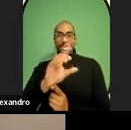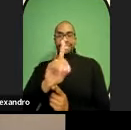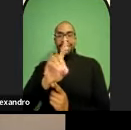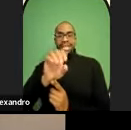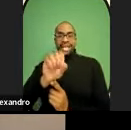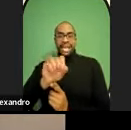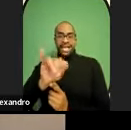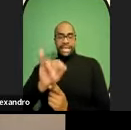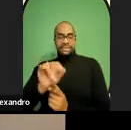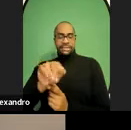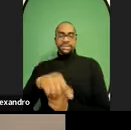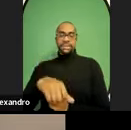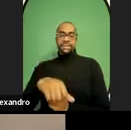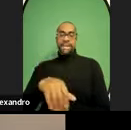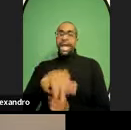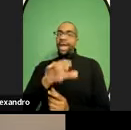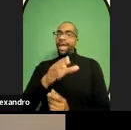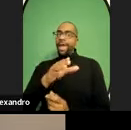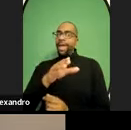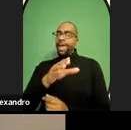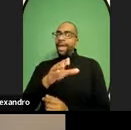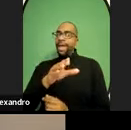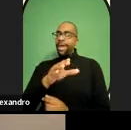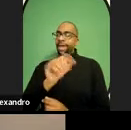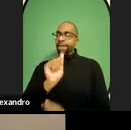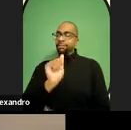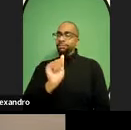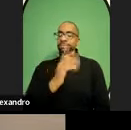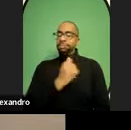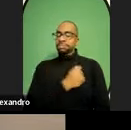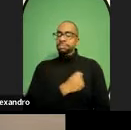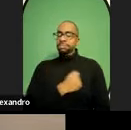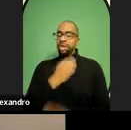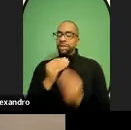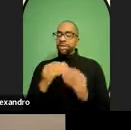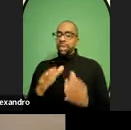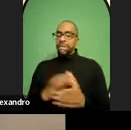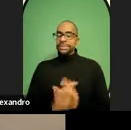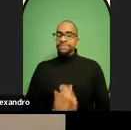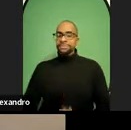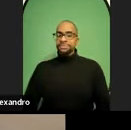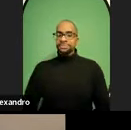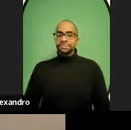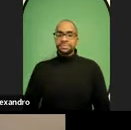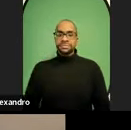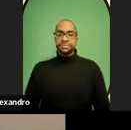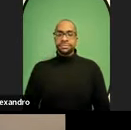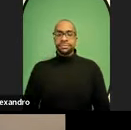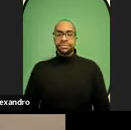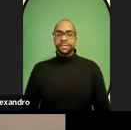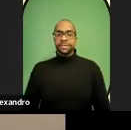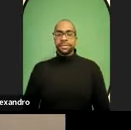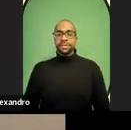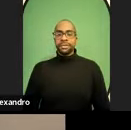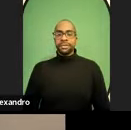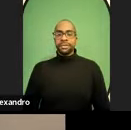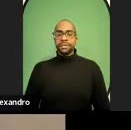EA.ds. .ds VISA .ds VI sH er at it ds VI sH er at Einstein Ned. edu. Okay.